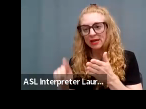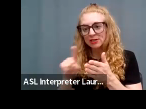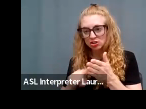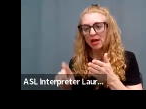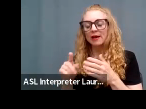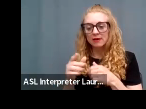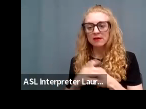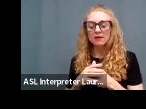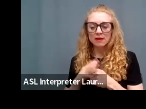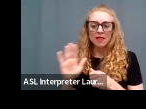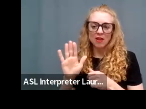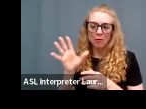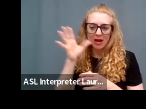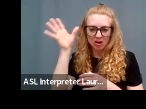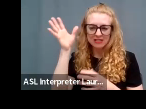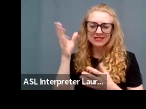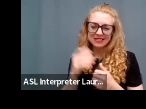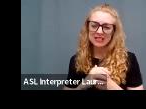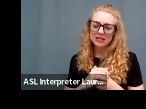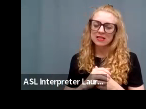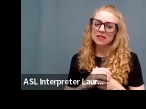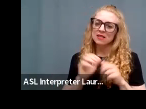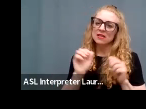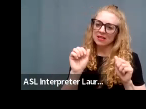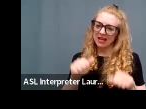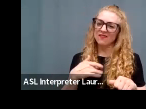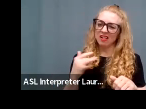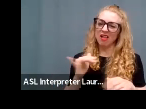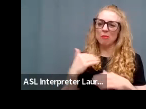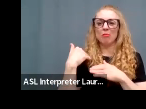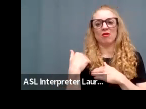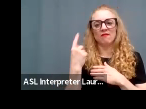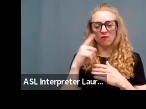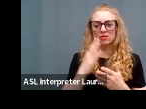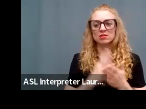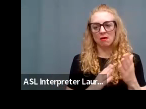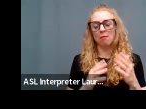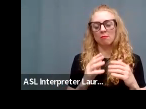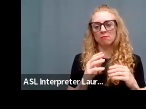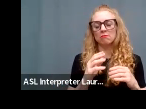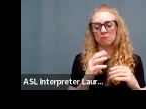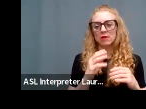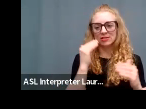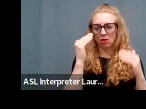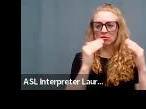years and that can it can it can be burdensome for some people and so trying to remove some